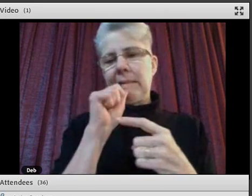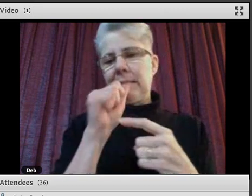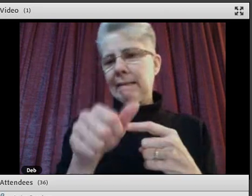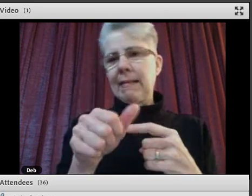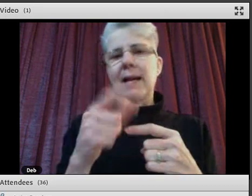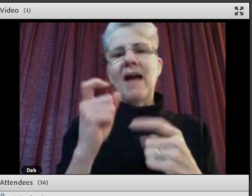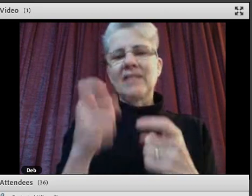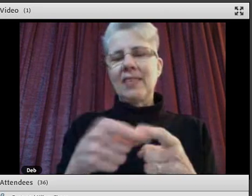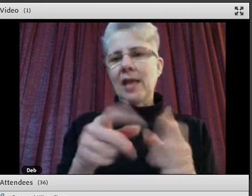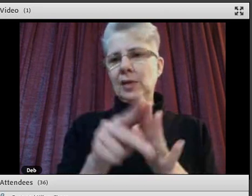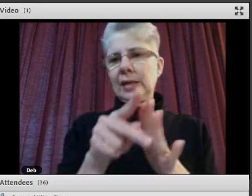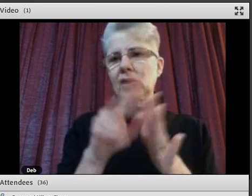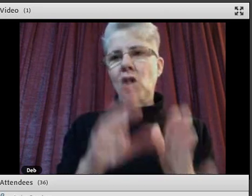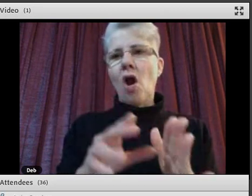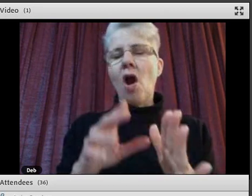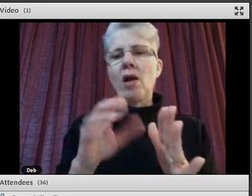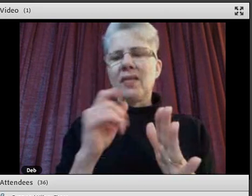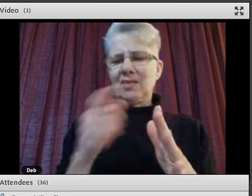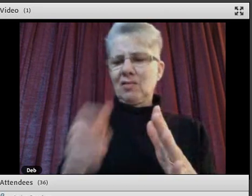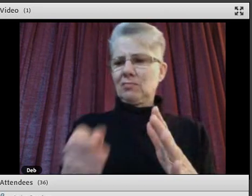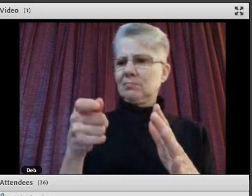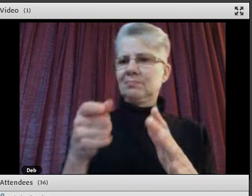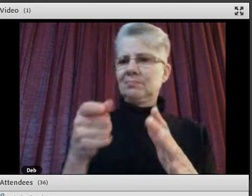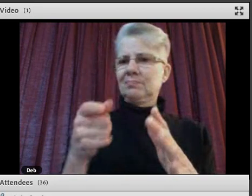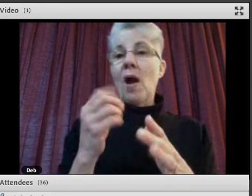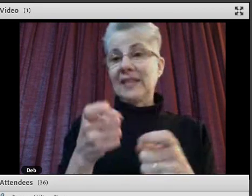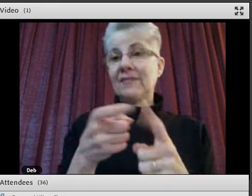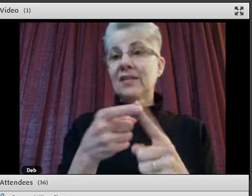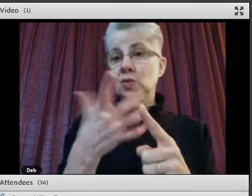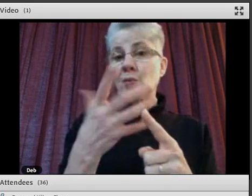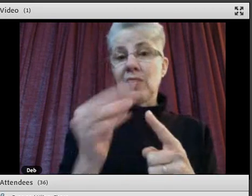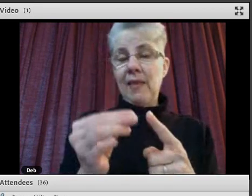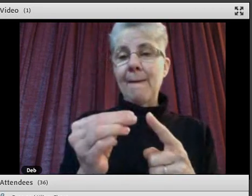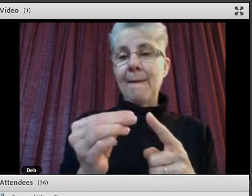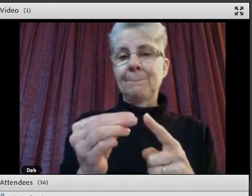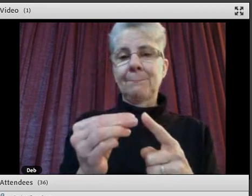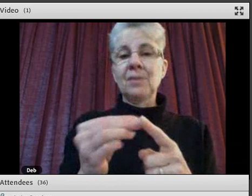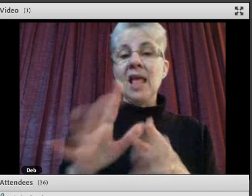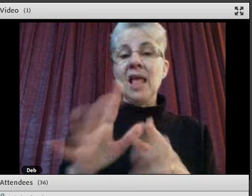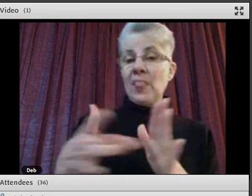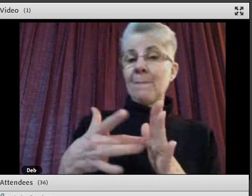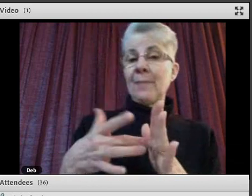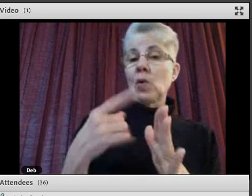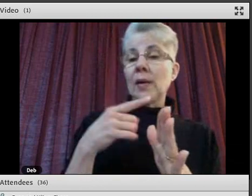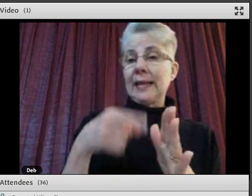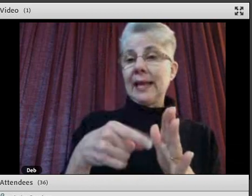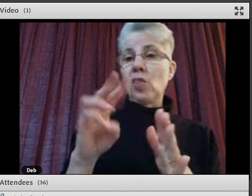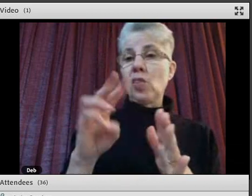I've handed a Kindergartener a coping saw many times. The middle one here, the Woodland Scenics,